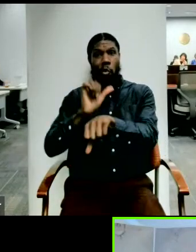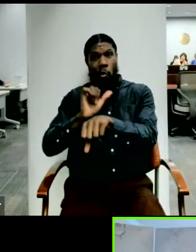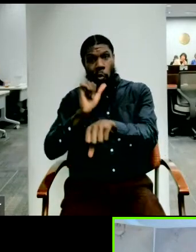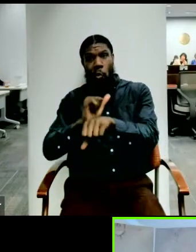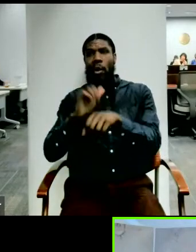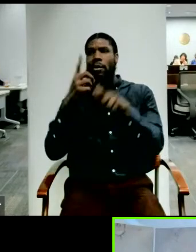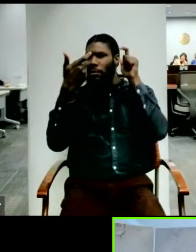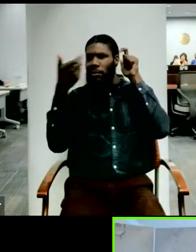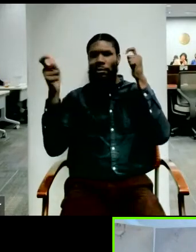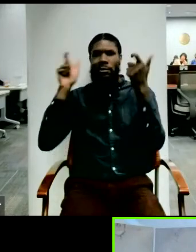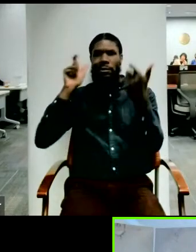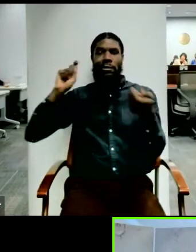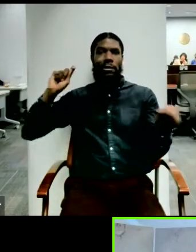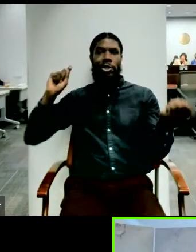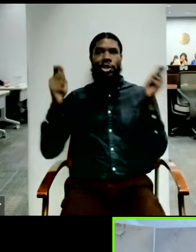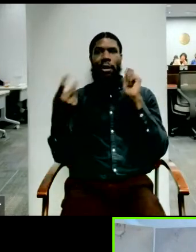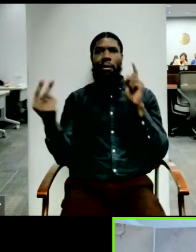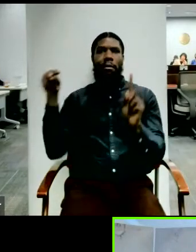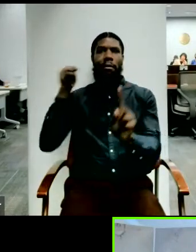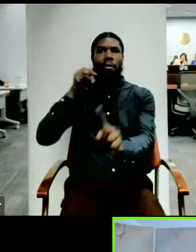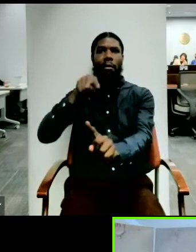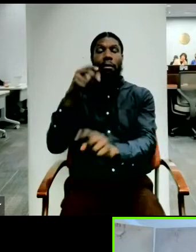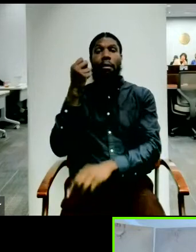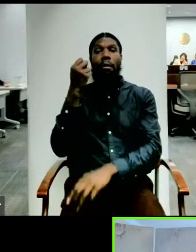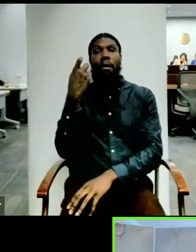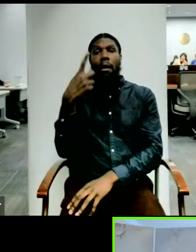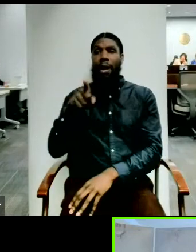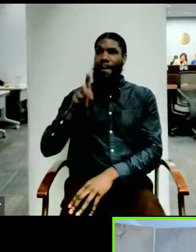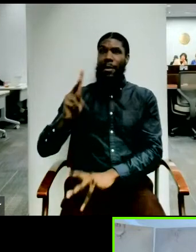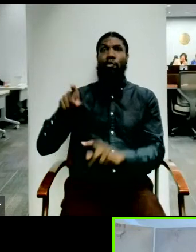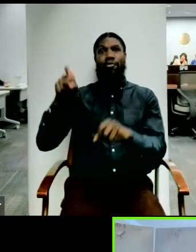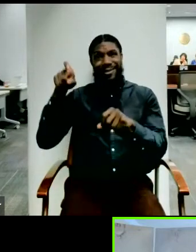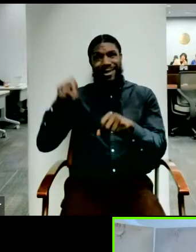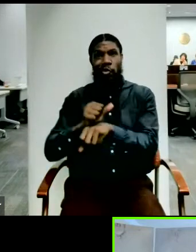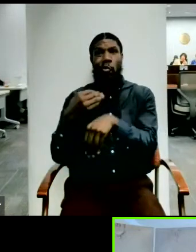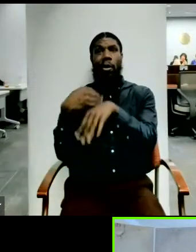but they have to let the people who need to work remotely, because of a disability,